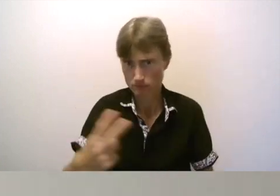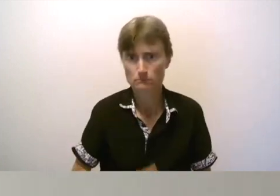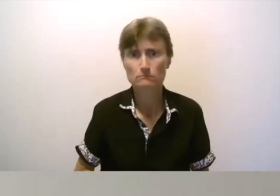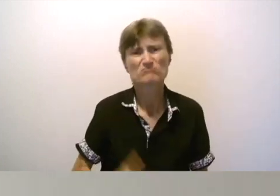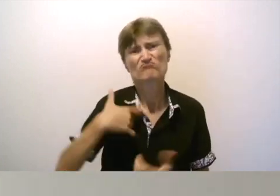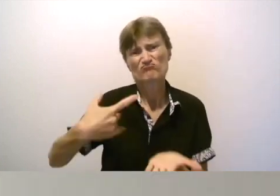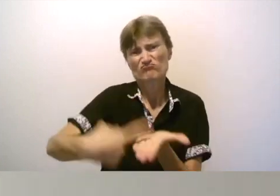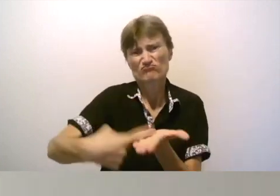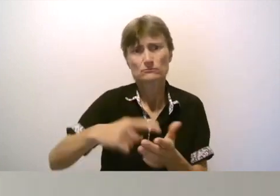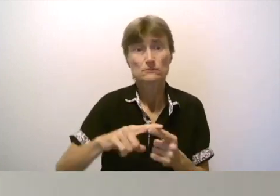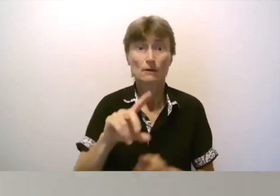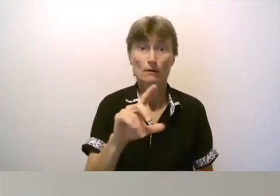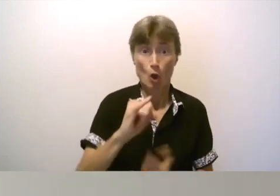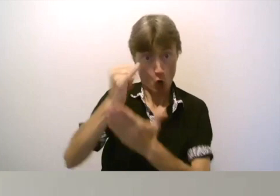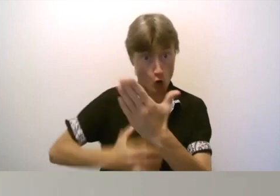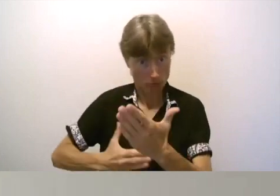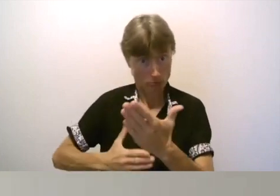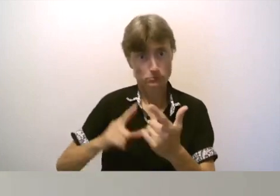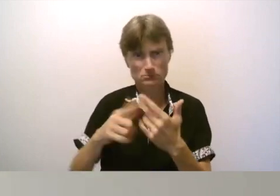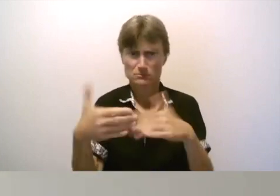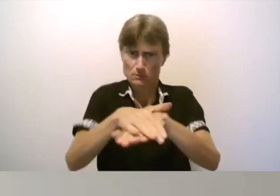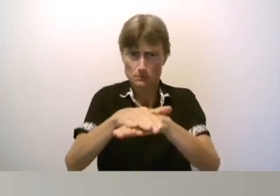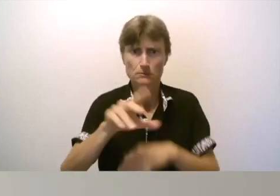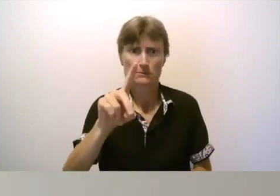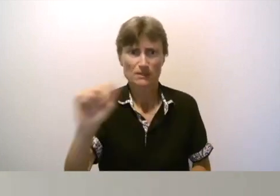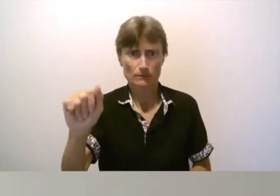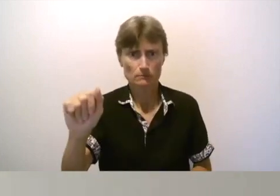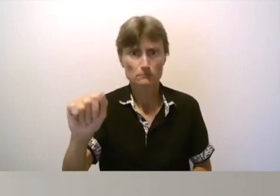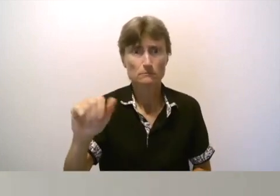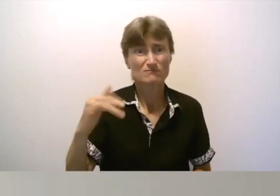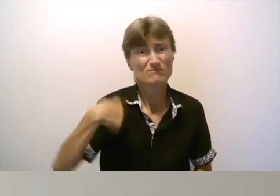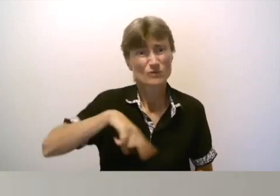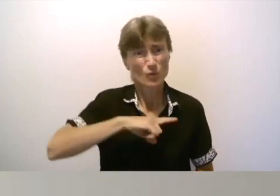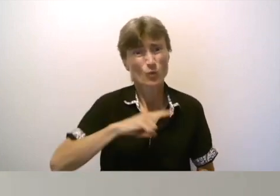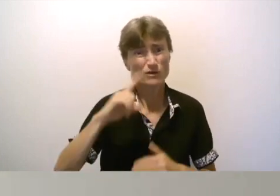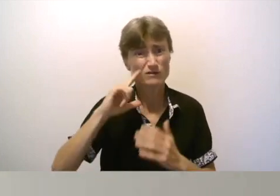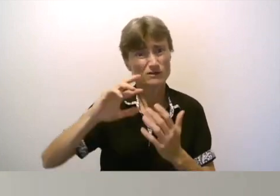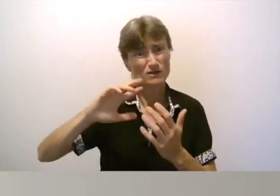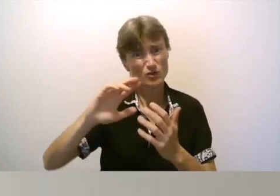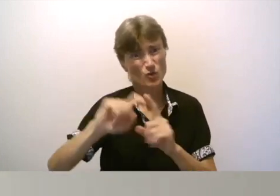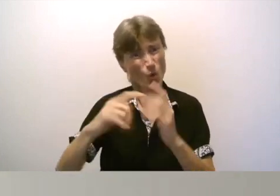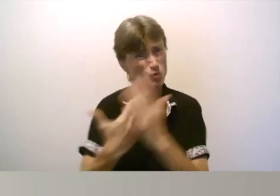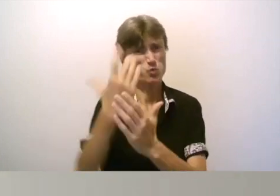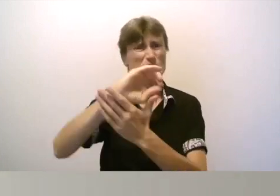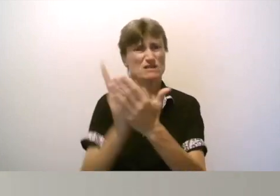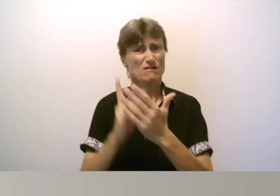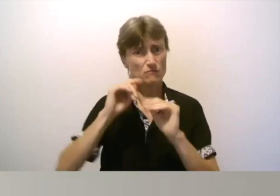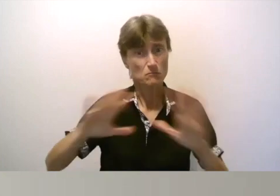of basic income you know when we design for the margins we design for everybody and basic income is just a matter of